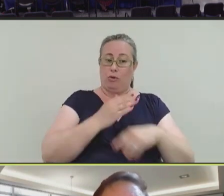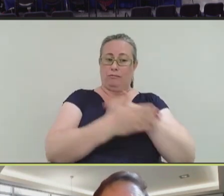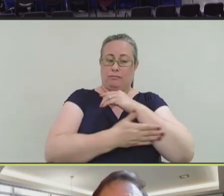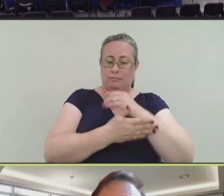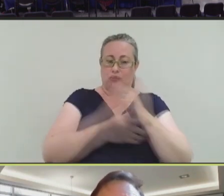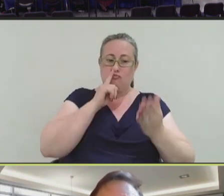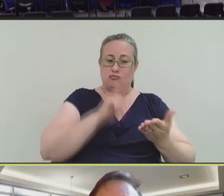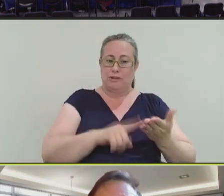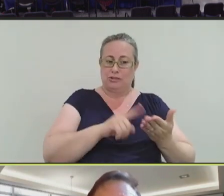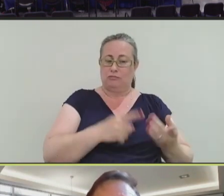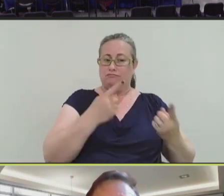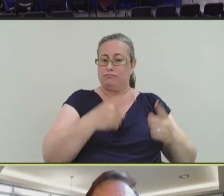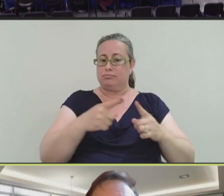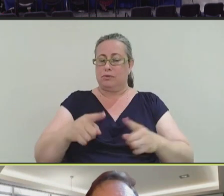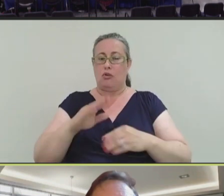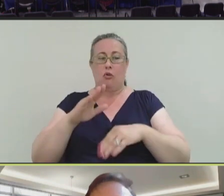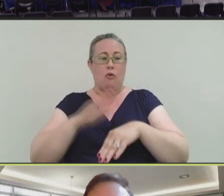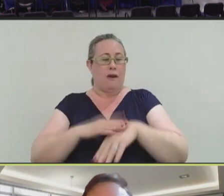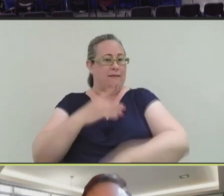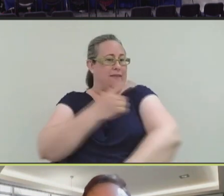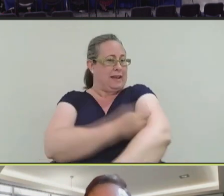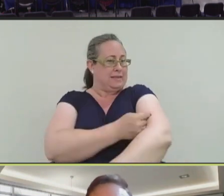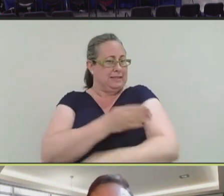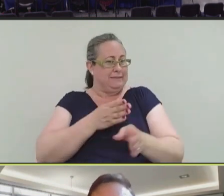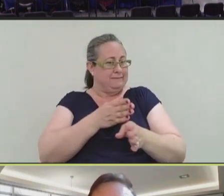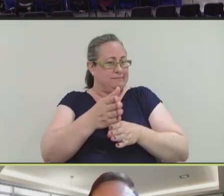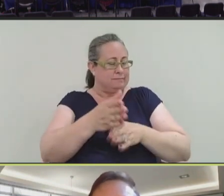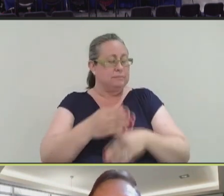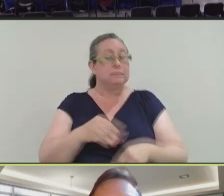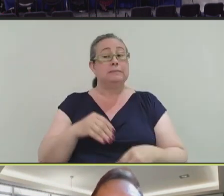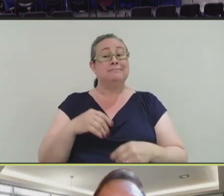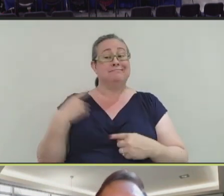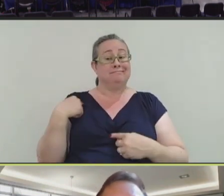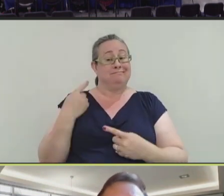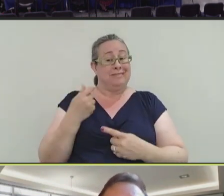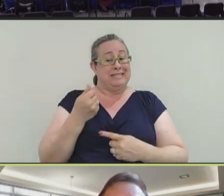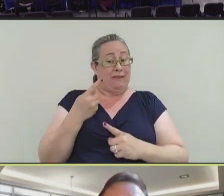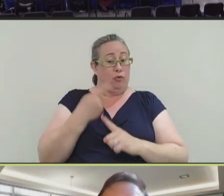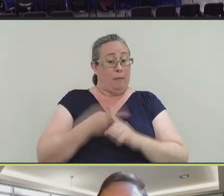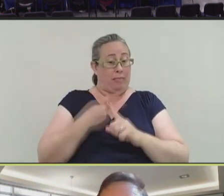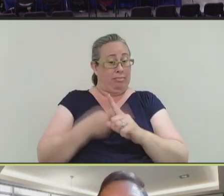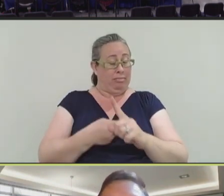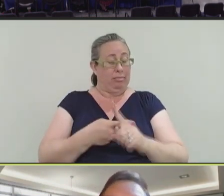having on the vaccine field. And in fact, in the last several months, the United Kingdom